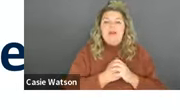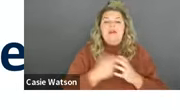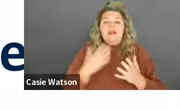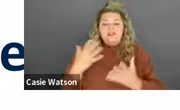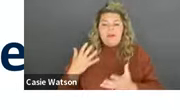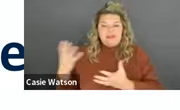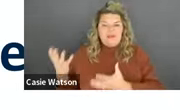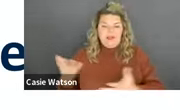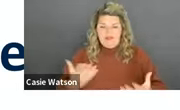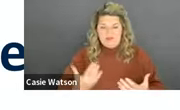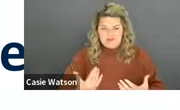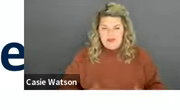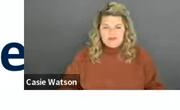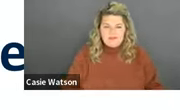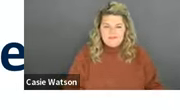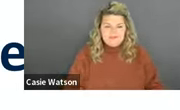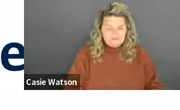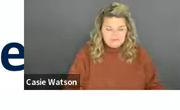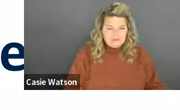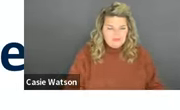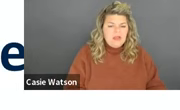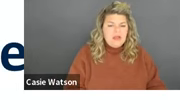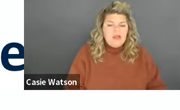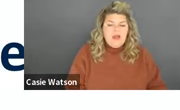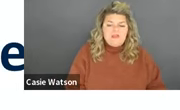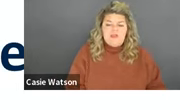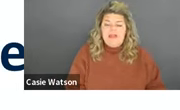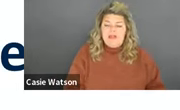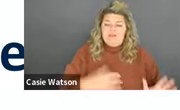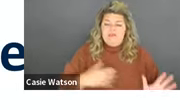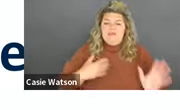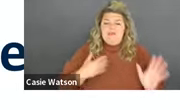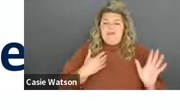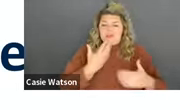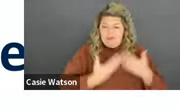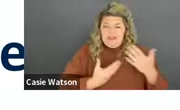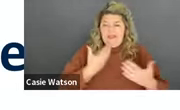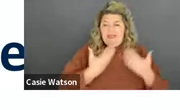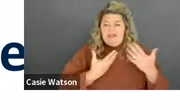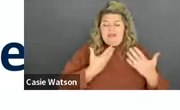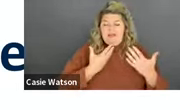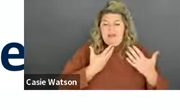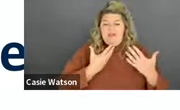but expect a delay in the response. Also, if you're speaking